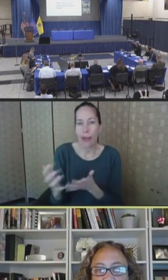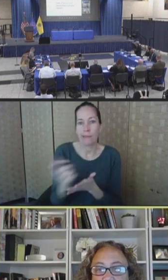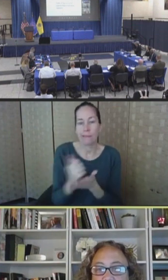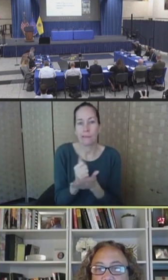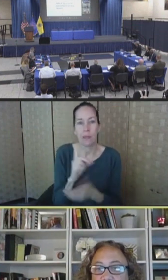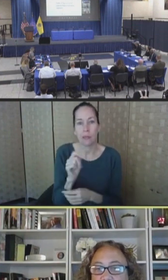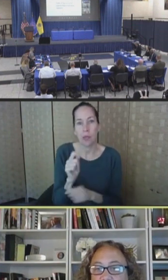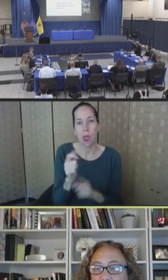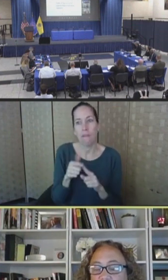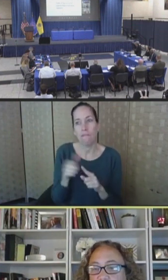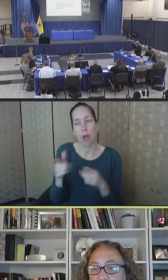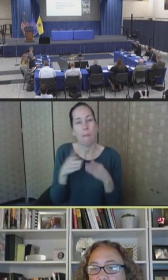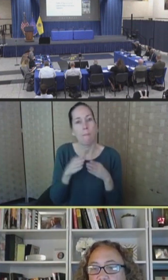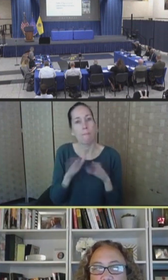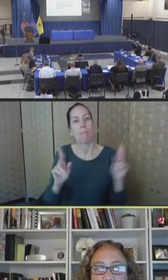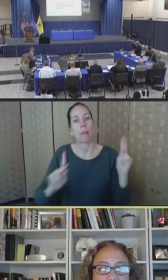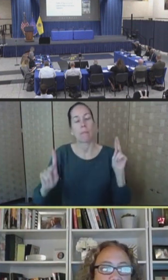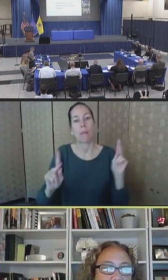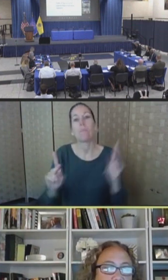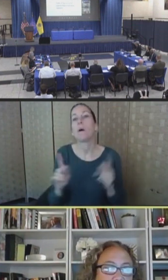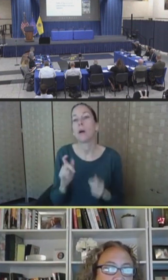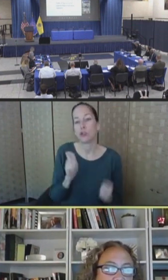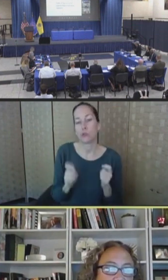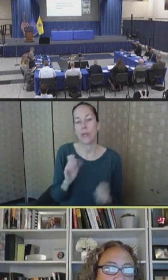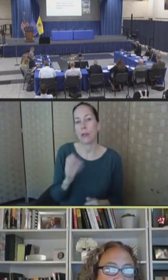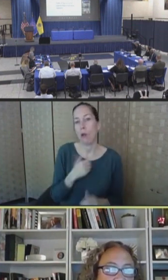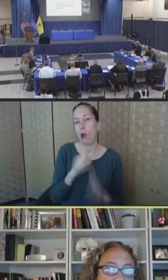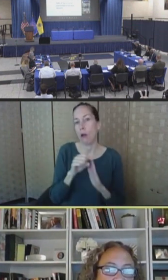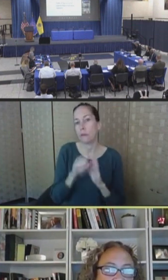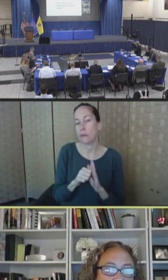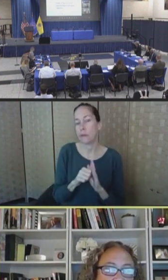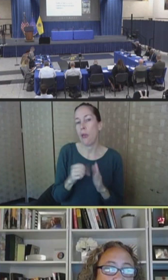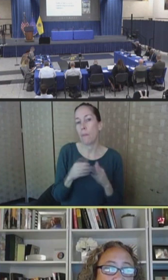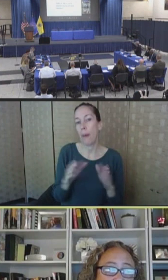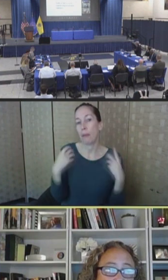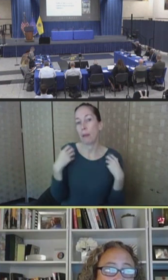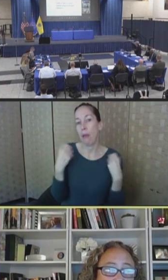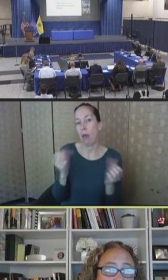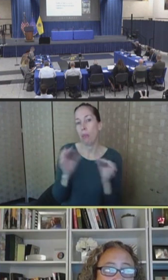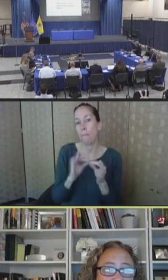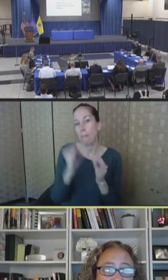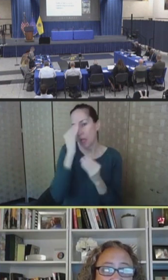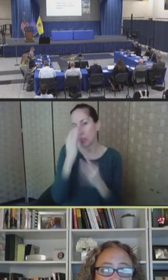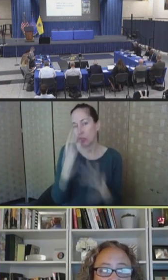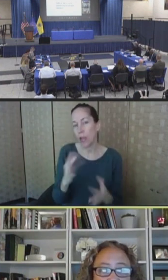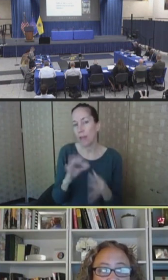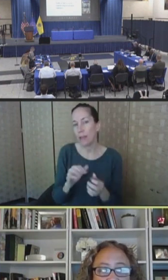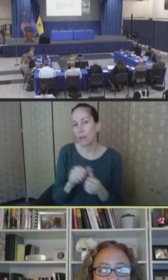to help tailor state public health messaging around trust and public health changing COVID